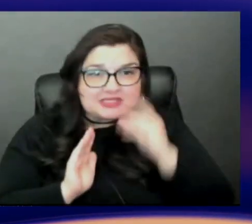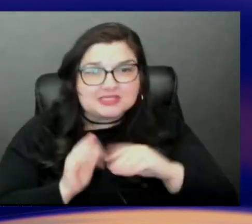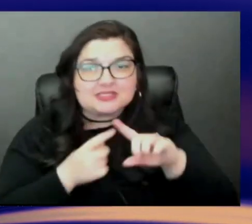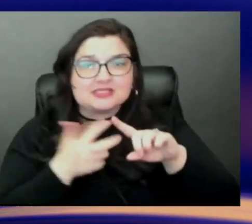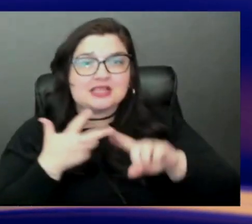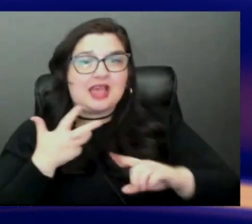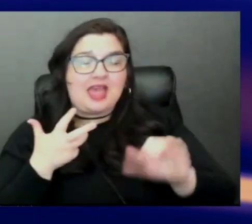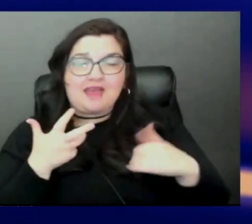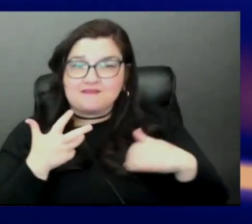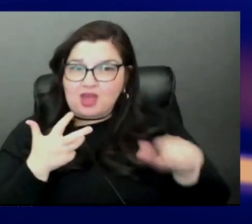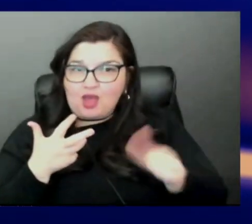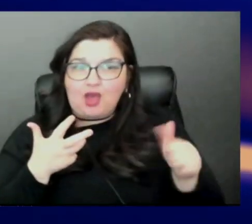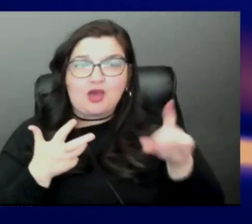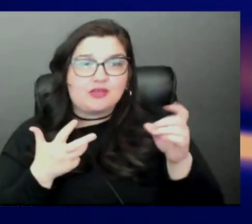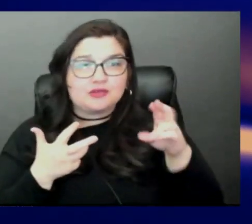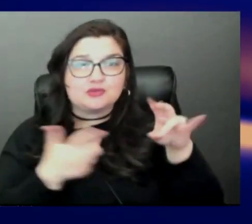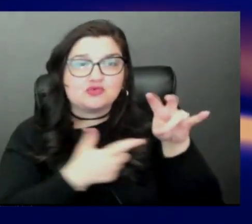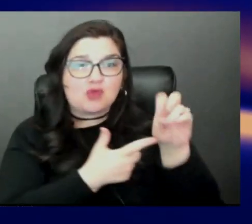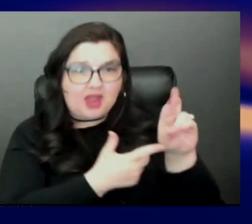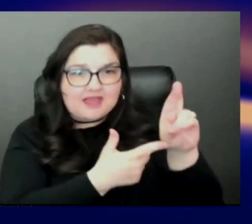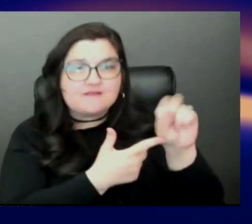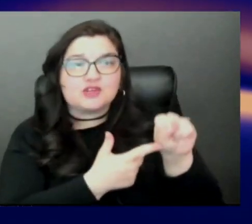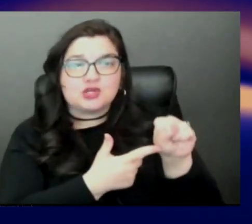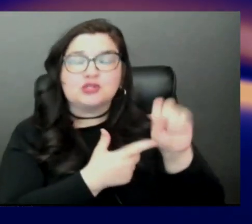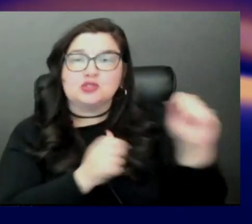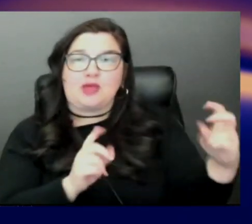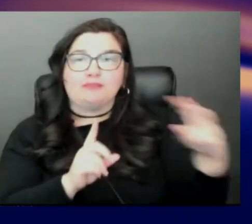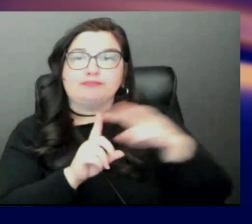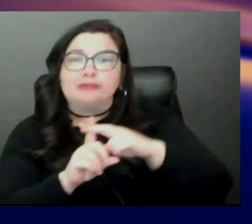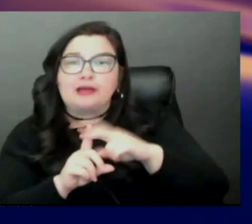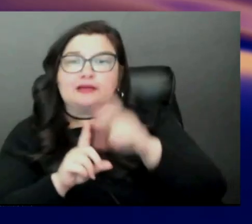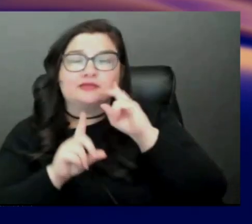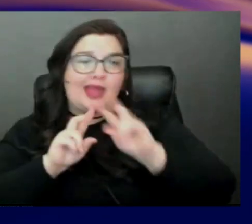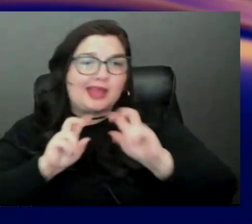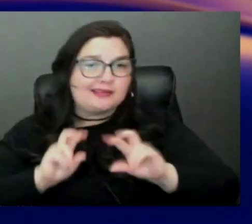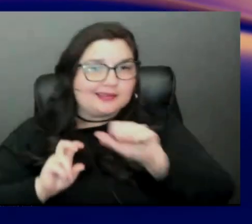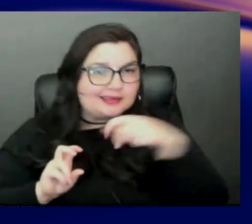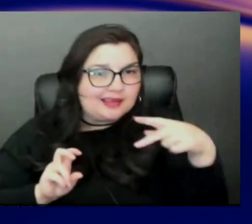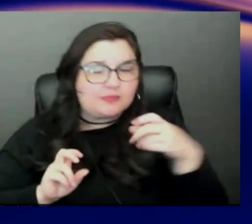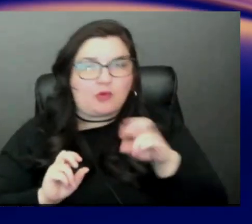So you can plug Athena into your preferred BI tool or analytics apps or SQL editors sitting on your desktop.